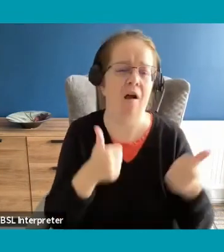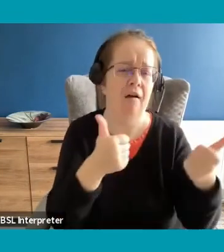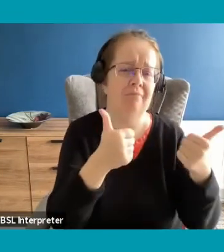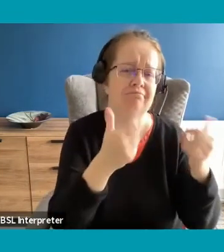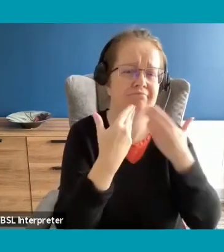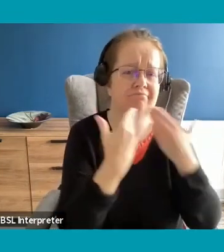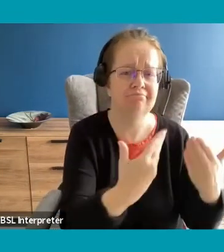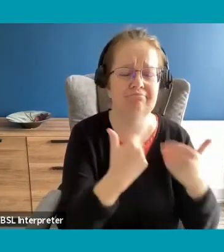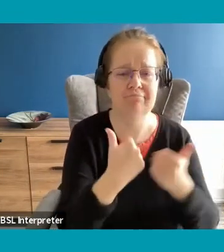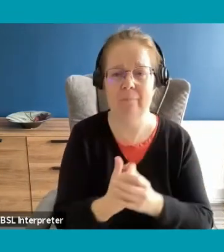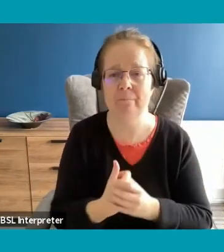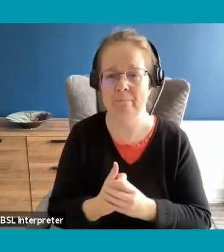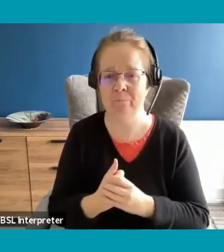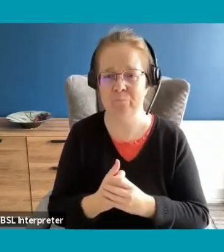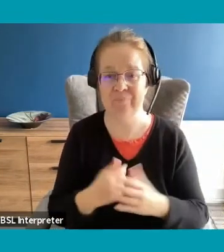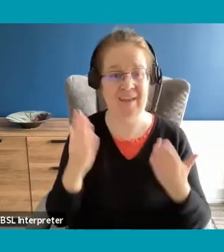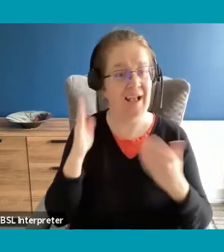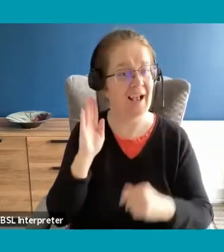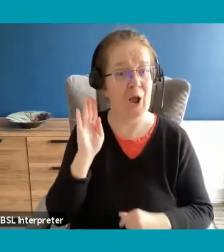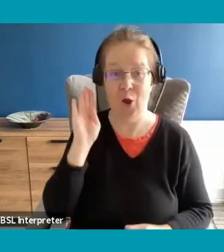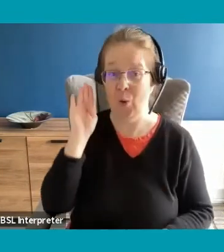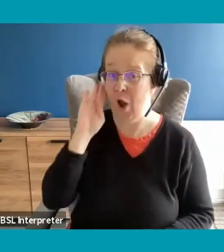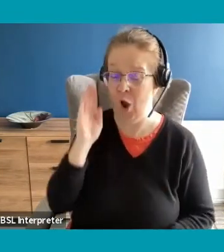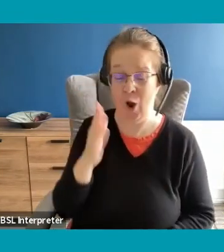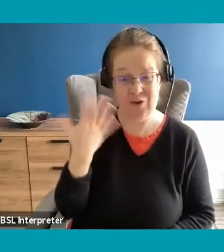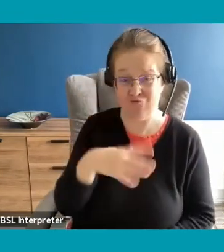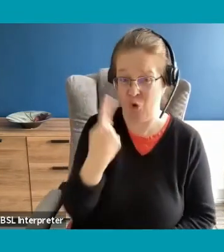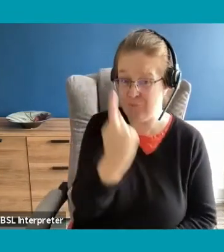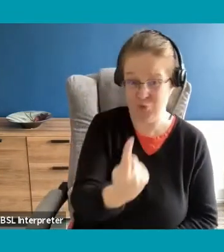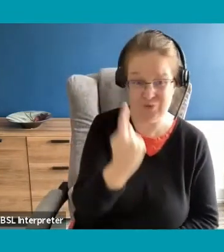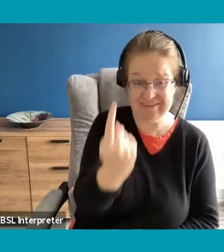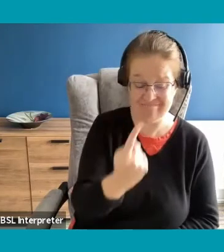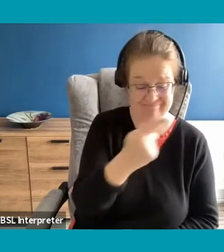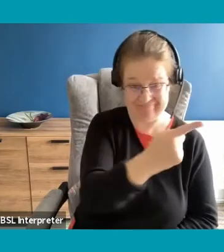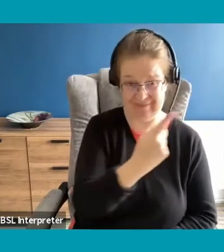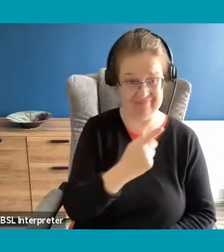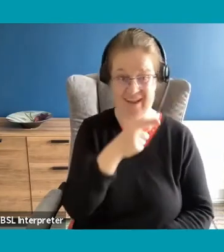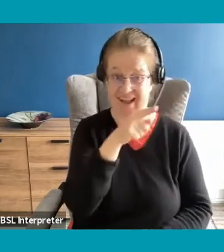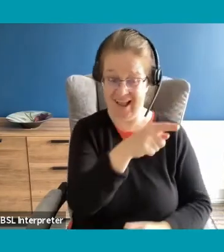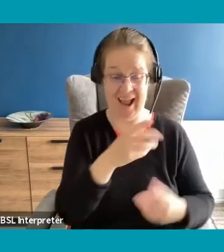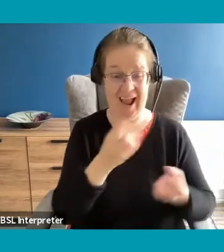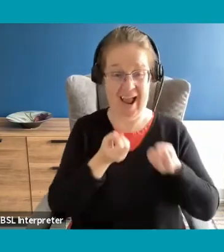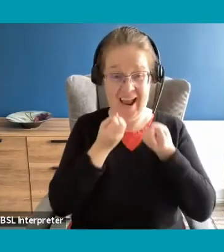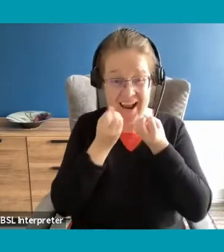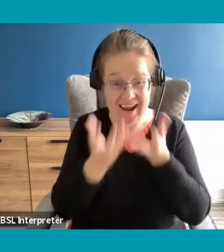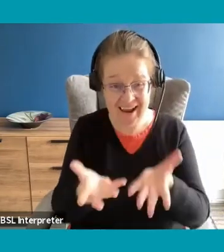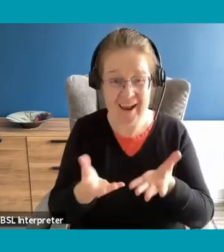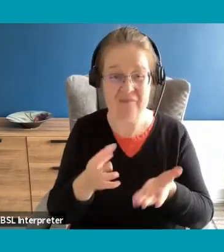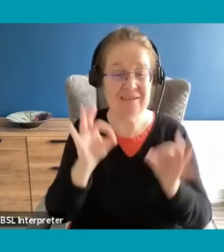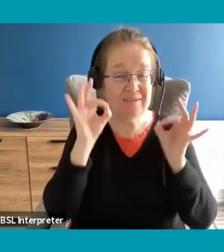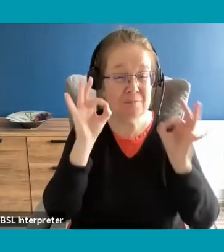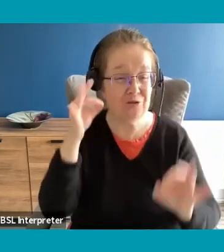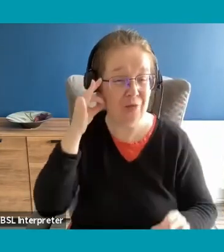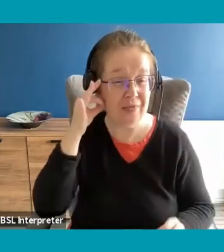You've heard it. You've heard it from the recruiter. She is giving you gold dust. Special tips, make it relevant.